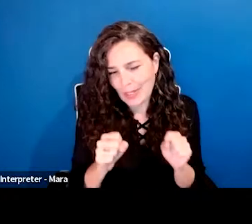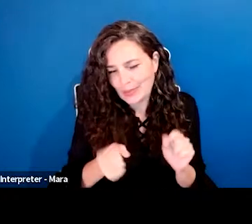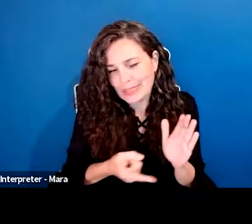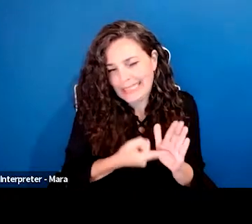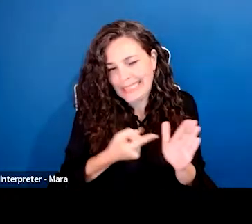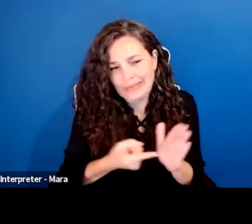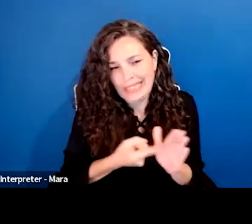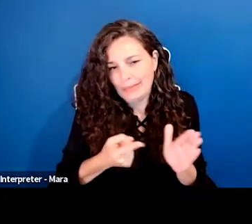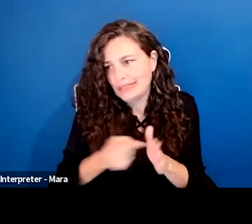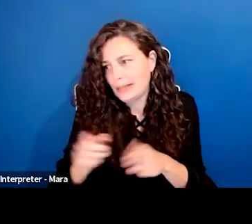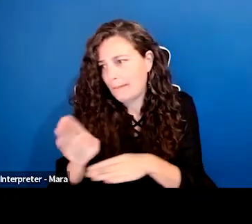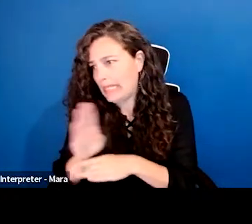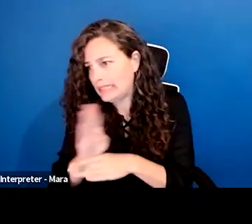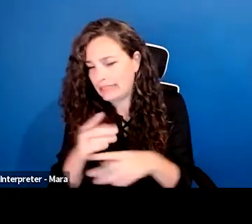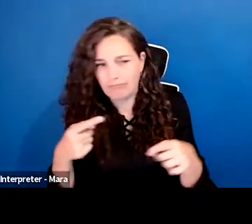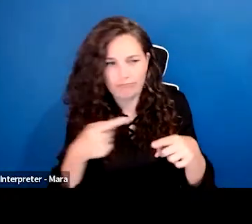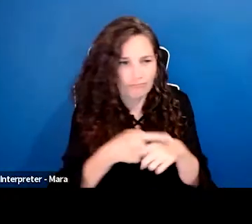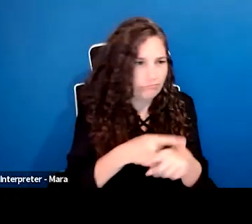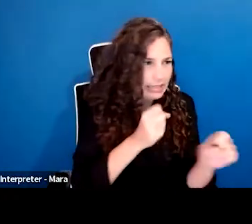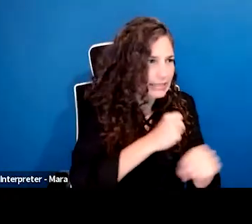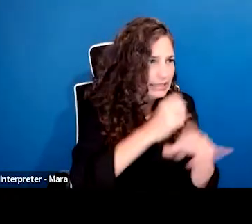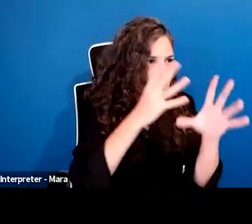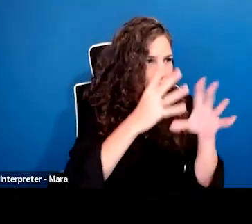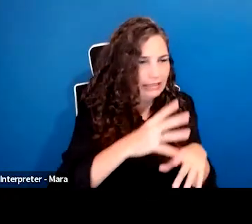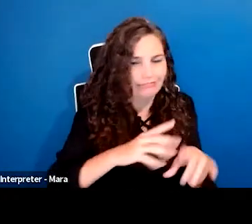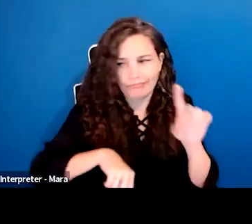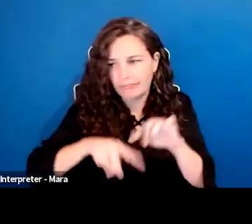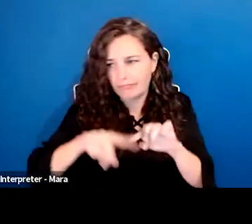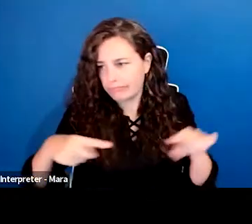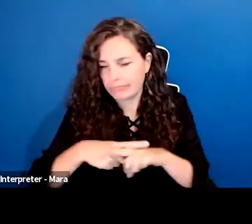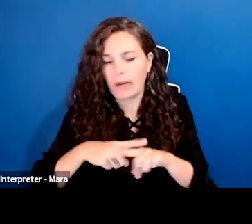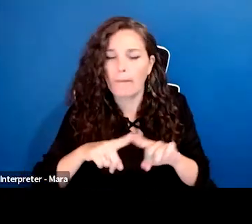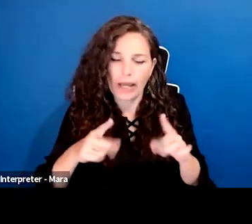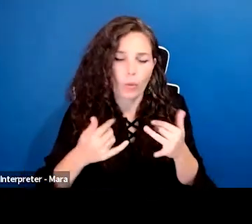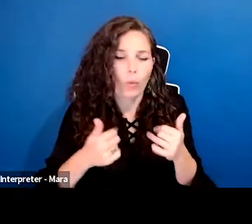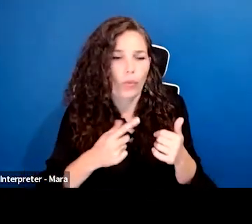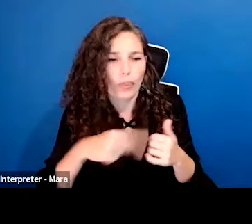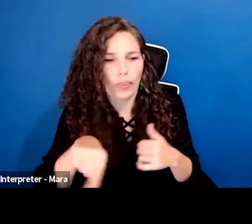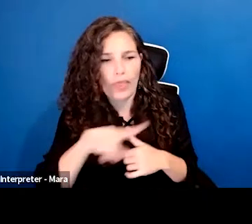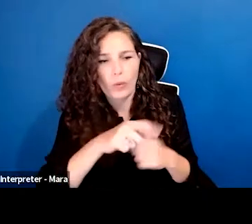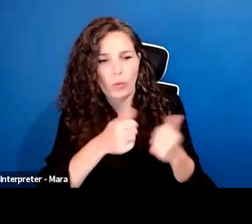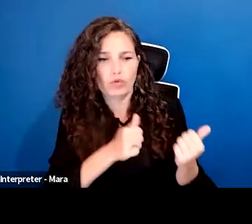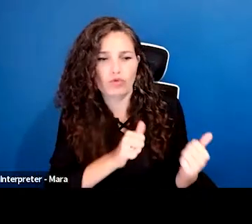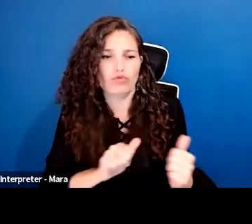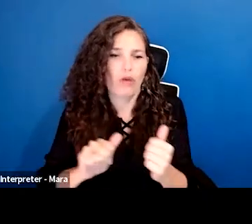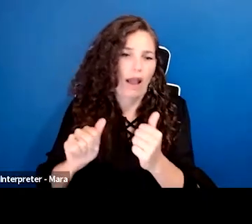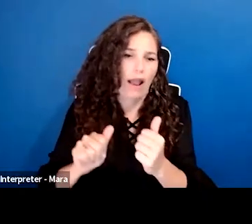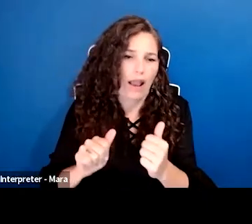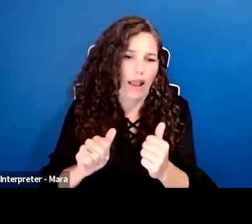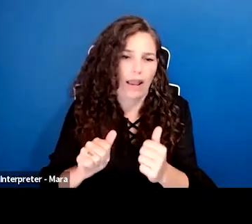might be involved in scenes cast members but they will make the best effort to touch base